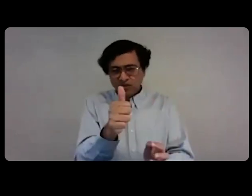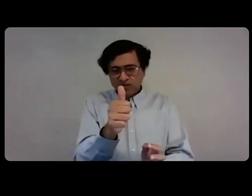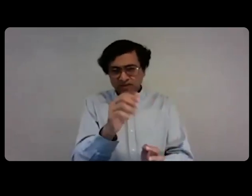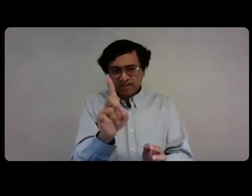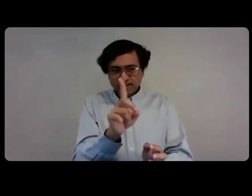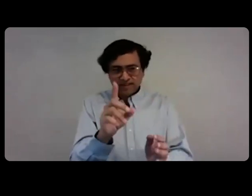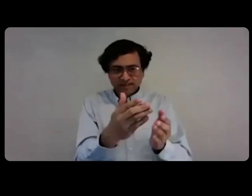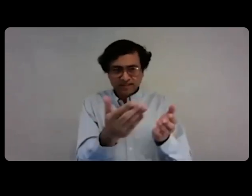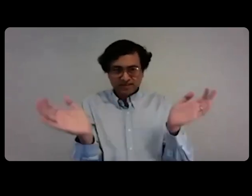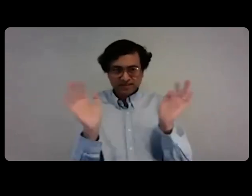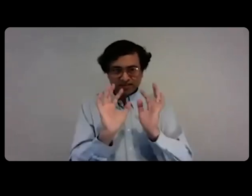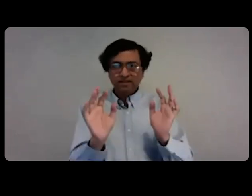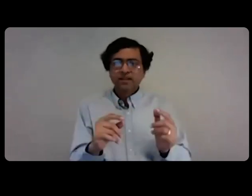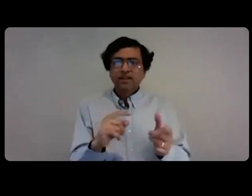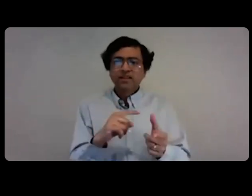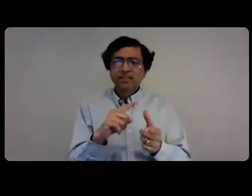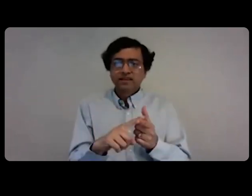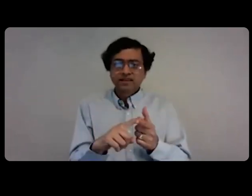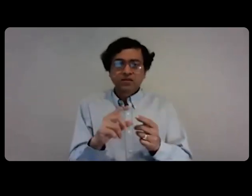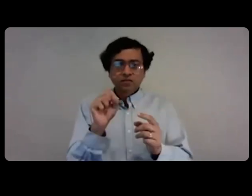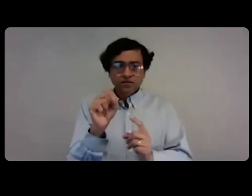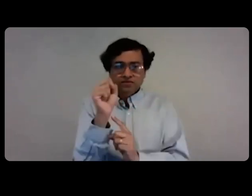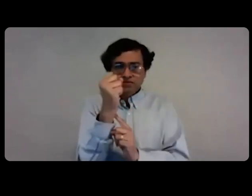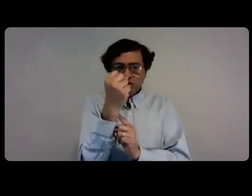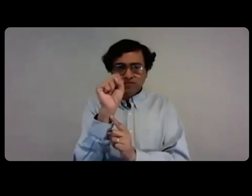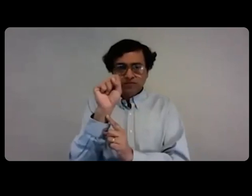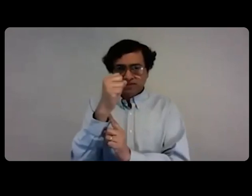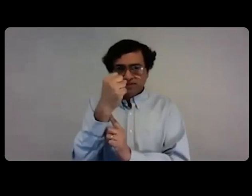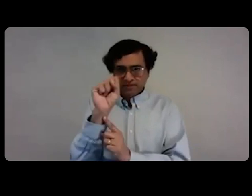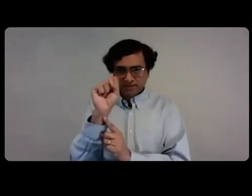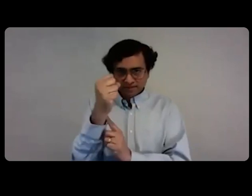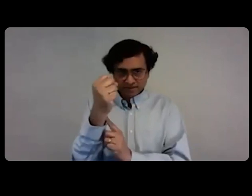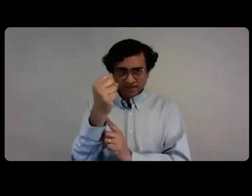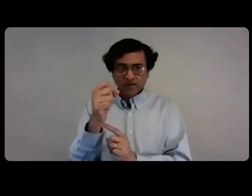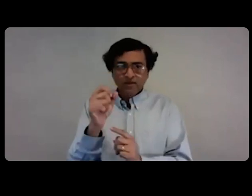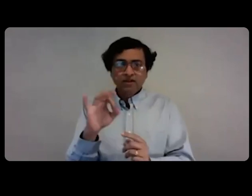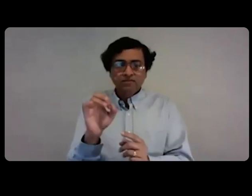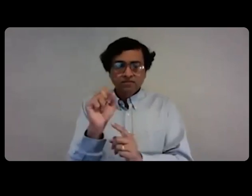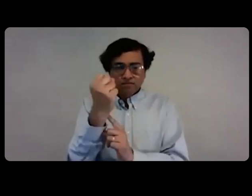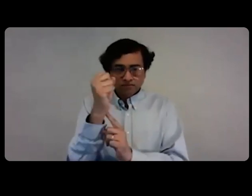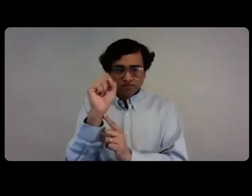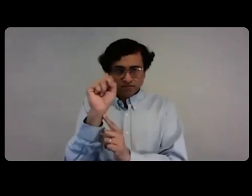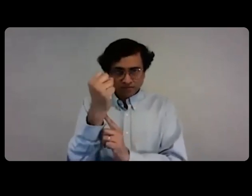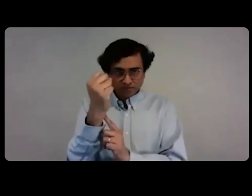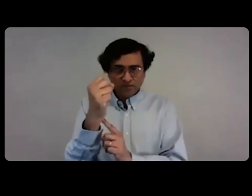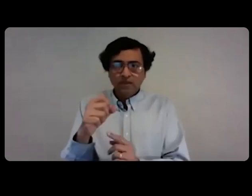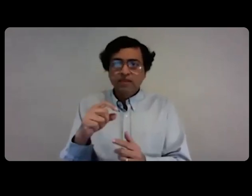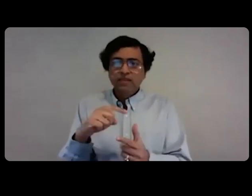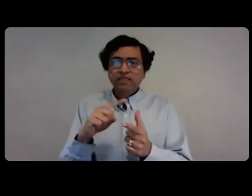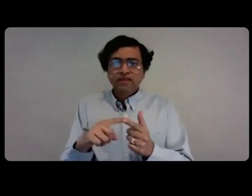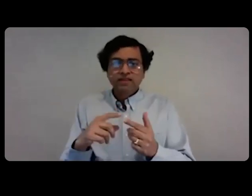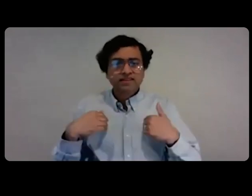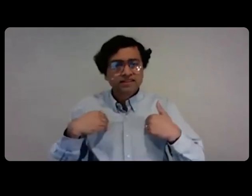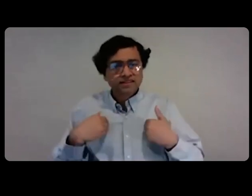We only have a field of view of about 10° without moving the head, and of